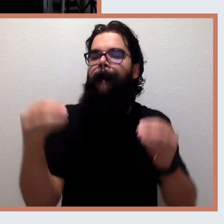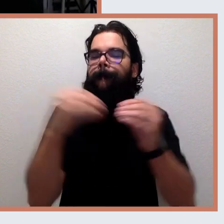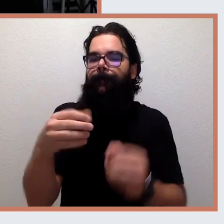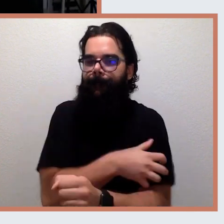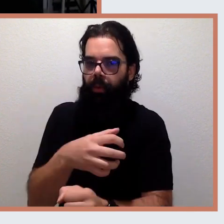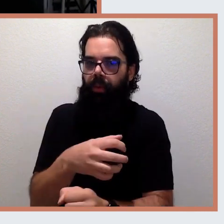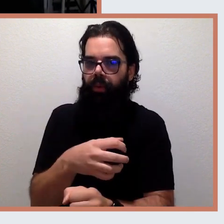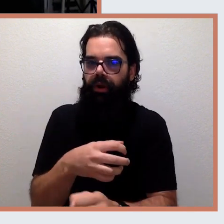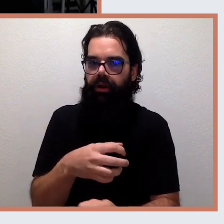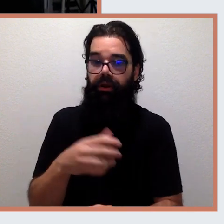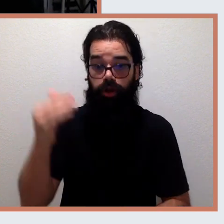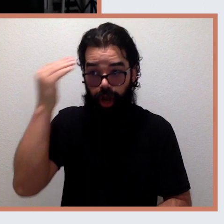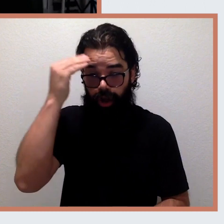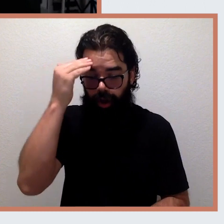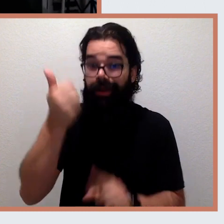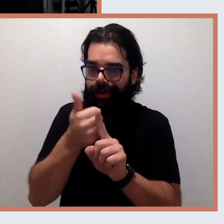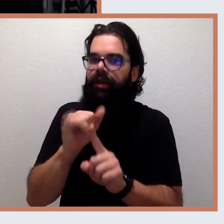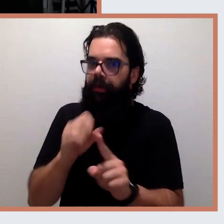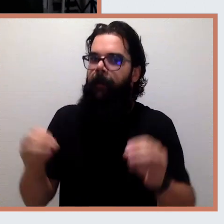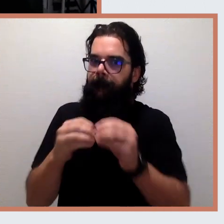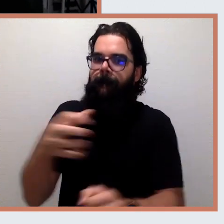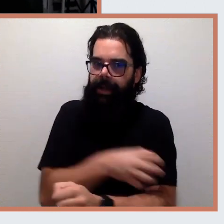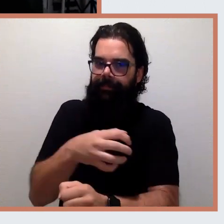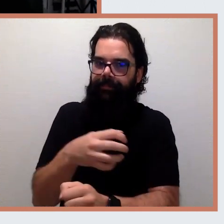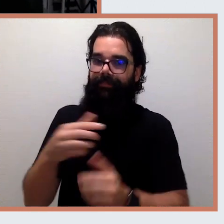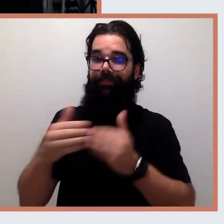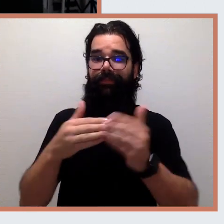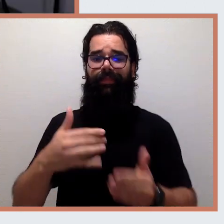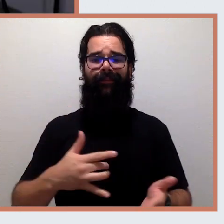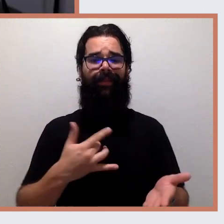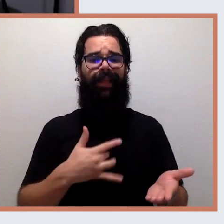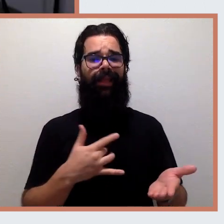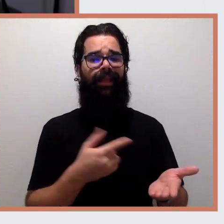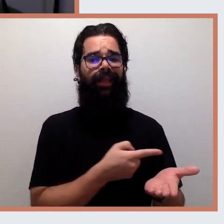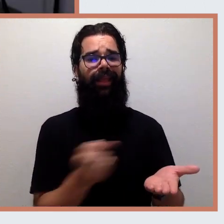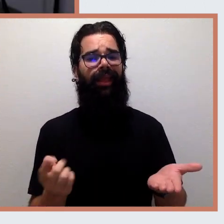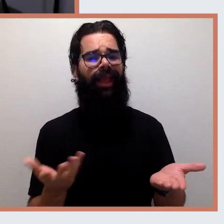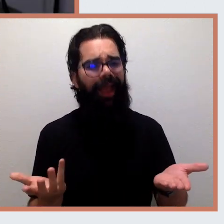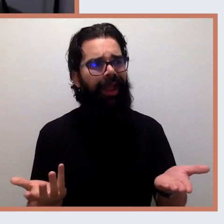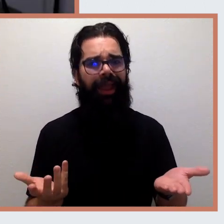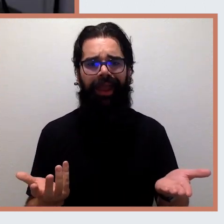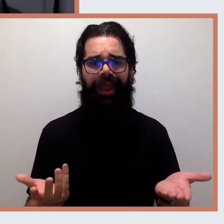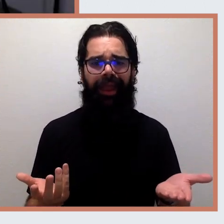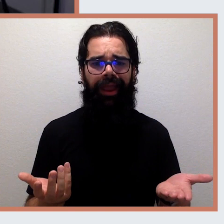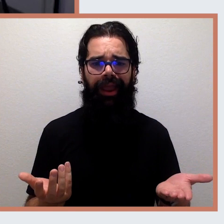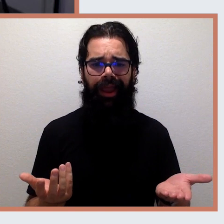So you can understand, right? Because the more you understand, the more powerful you are, right, knowledge is power.